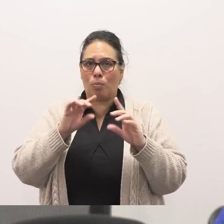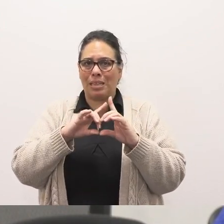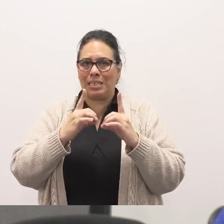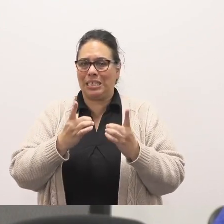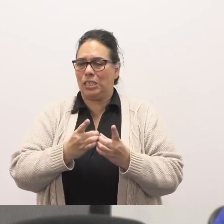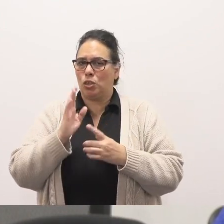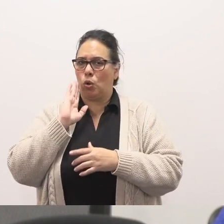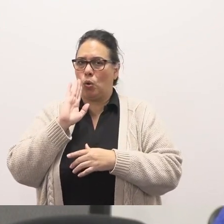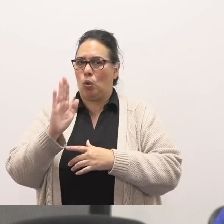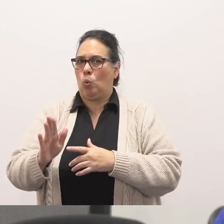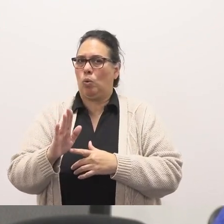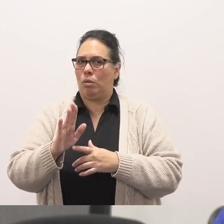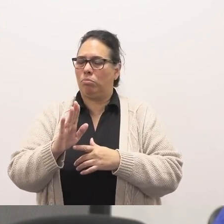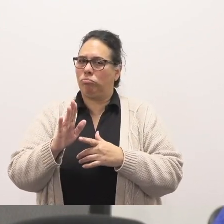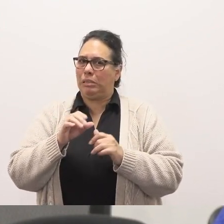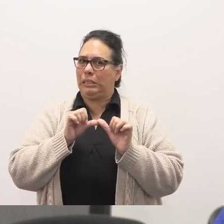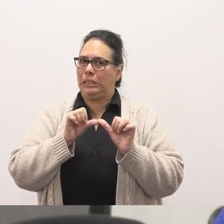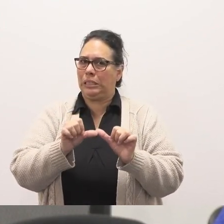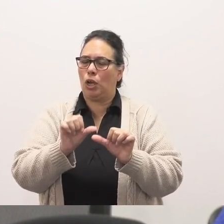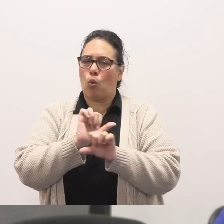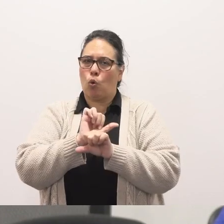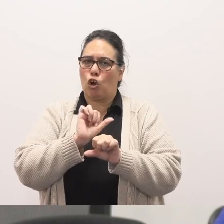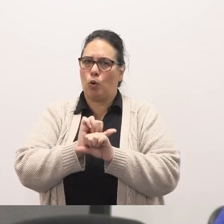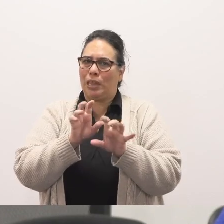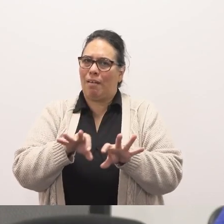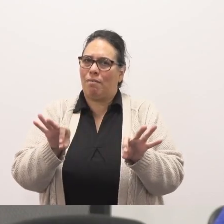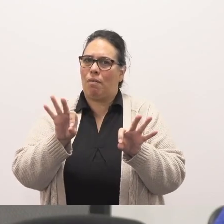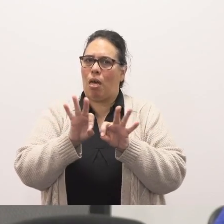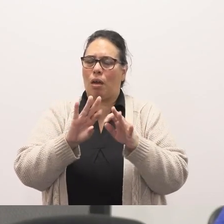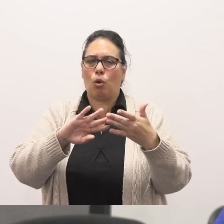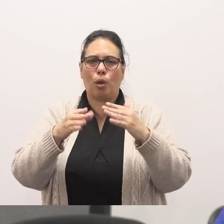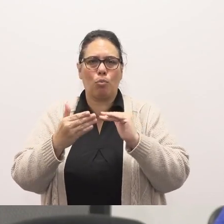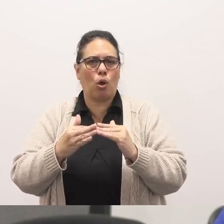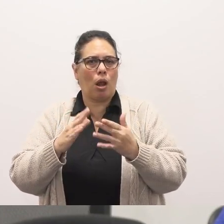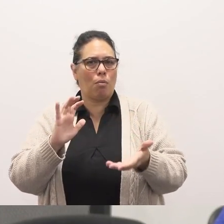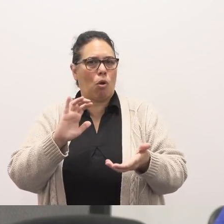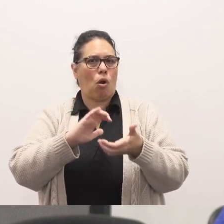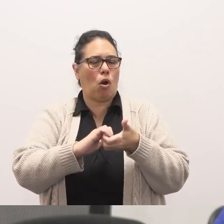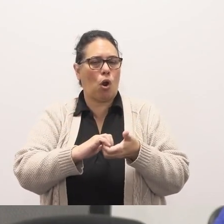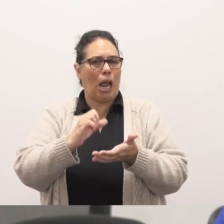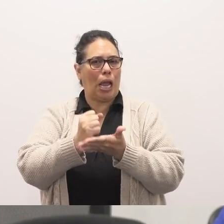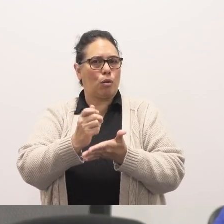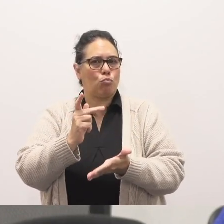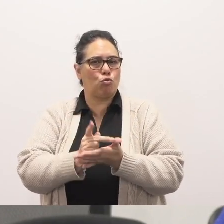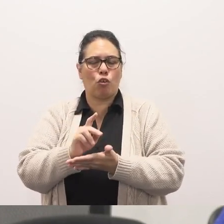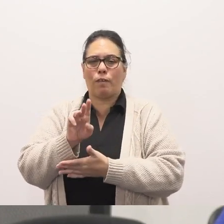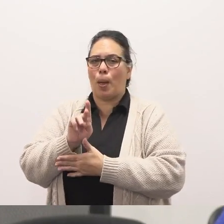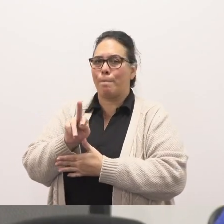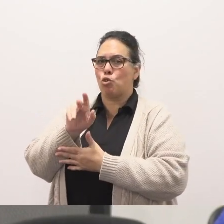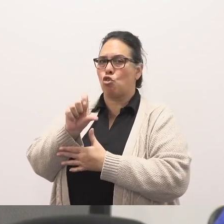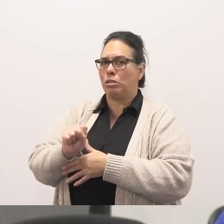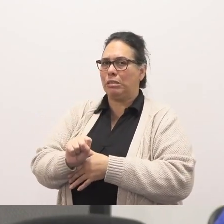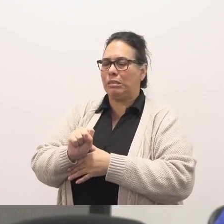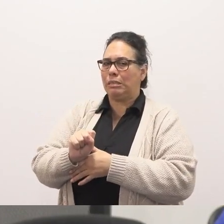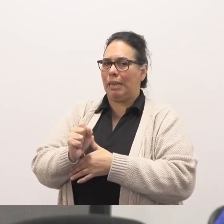work with this vital community partner, and approve murals at Renaissance again. Thank you.